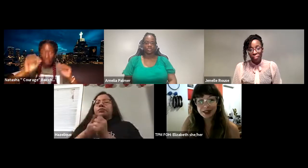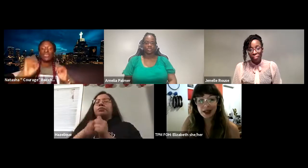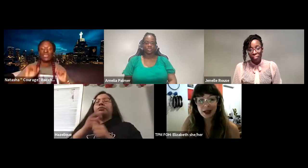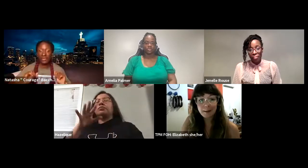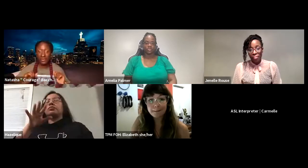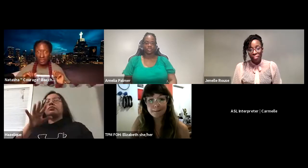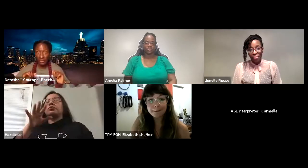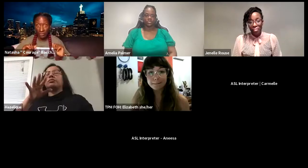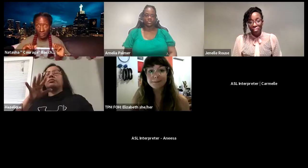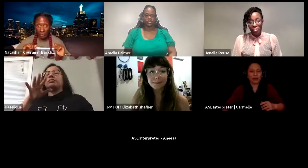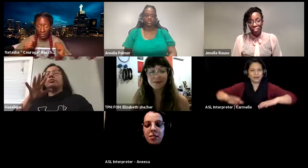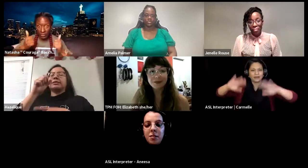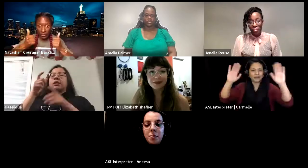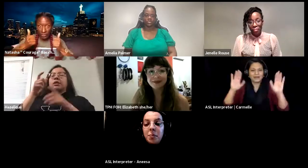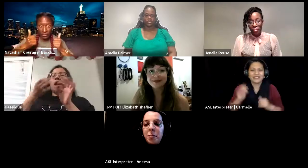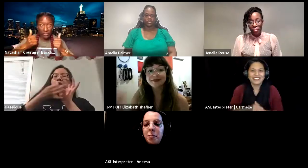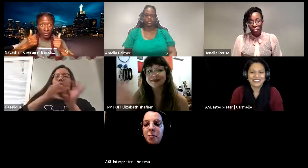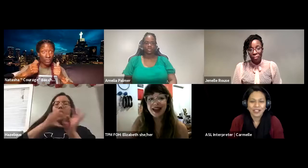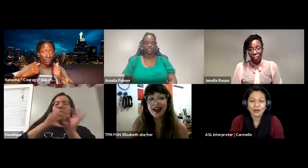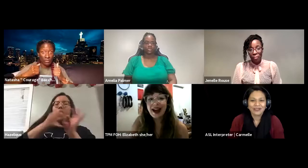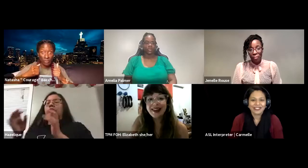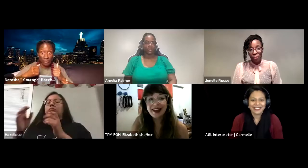just going to pop my screen open. oh. -chi there!